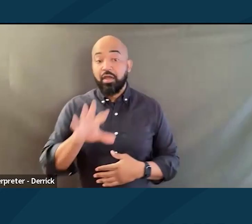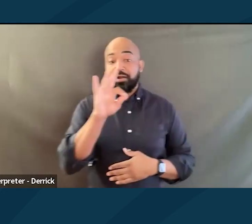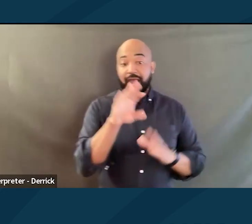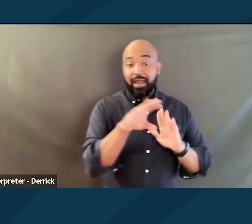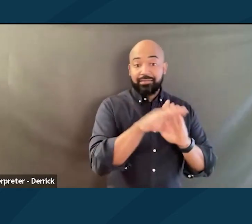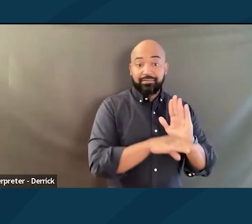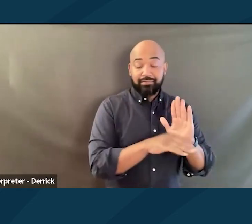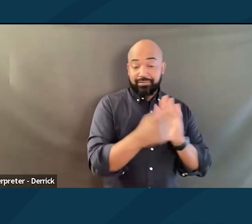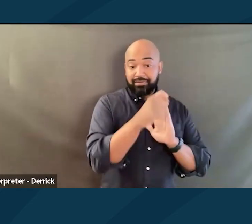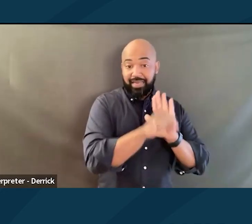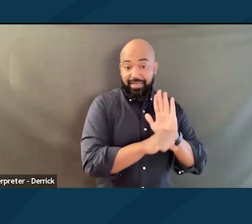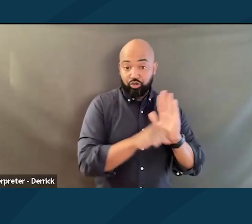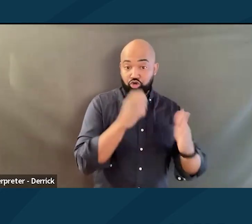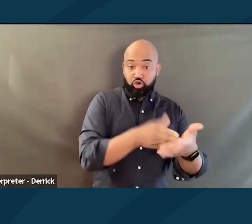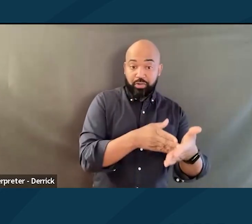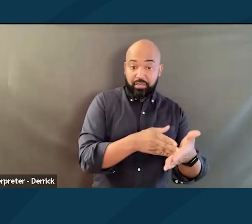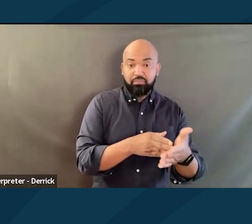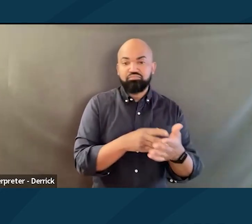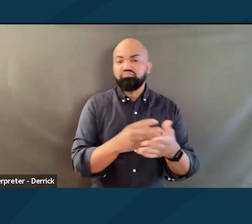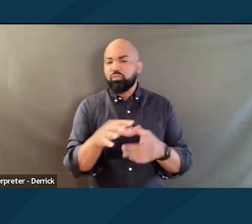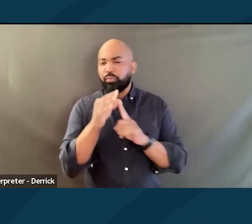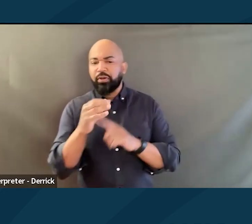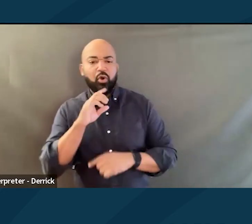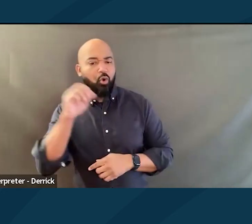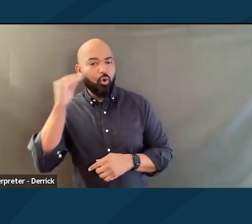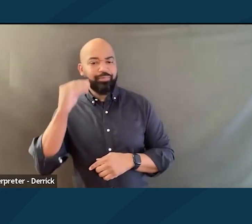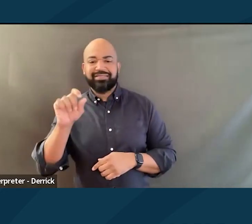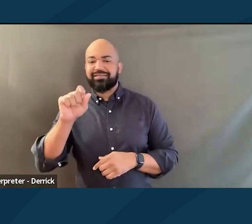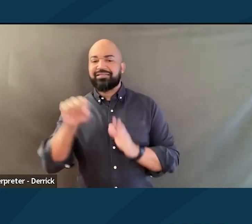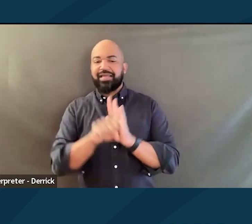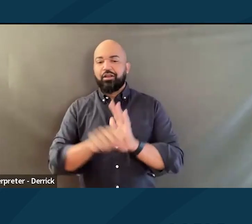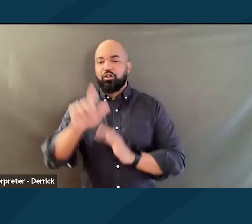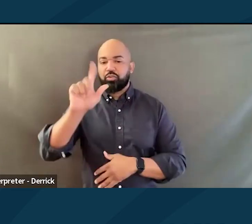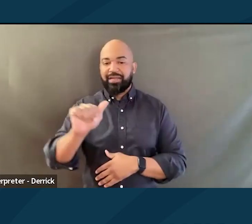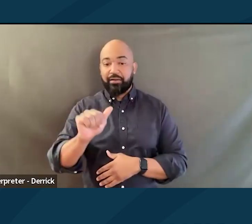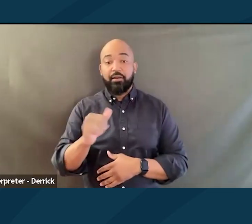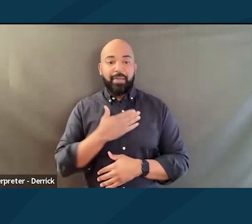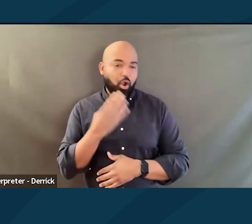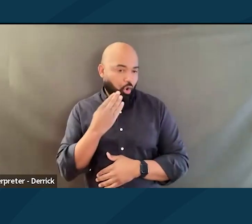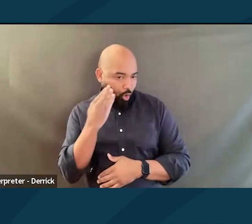Texas are frequently in budget crisis that put services that disabled people rely on